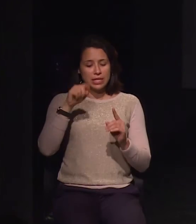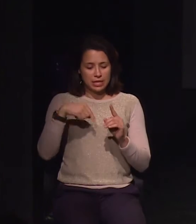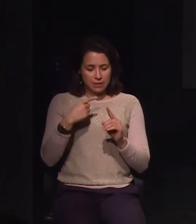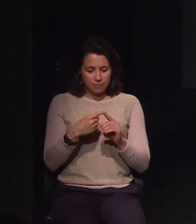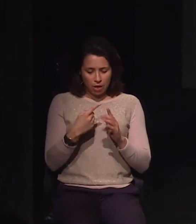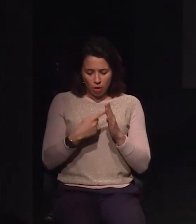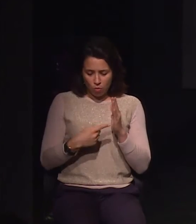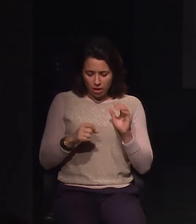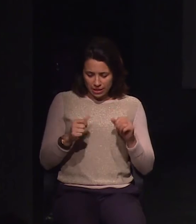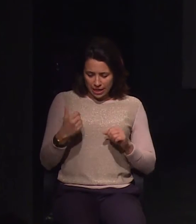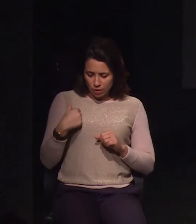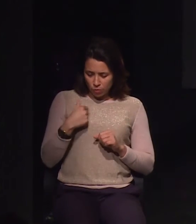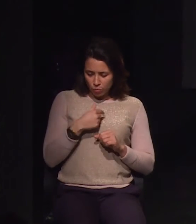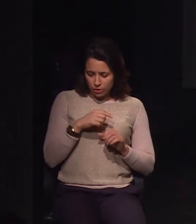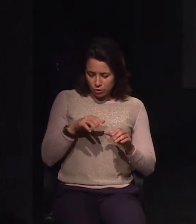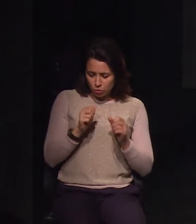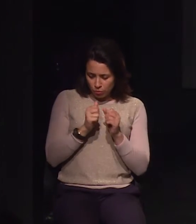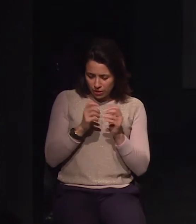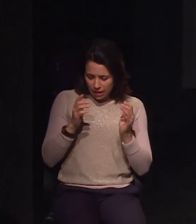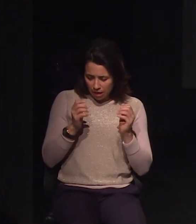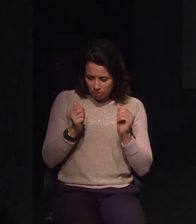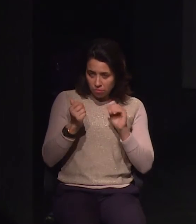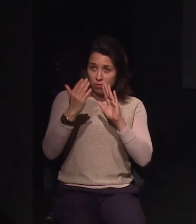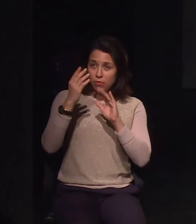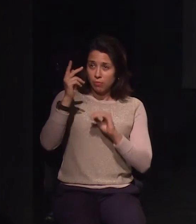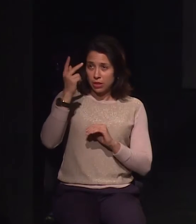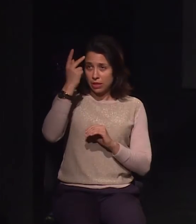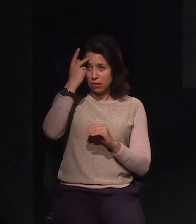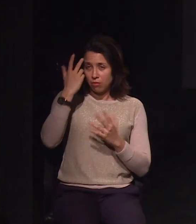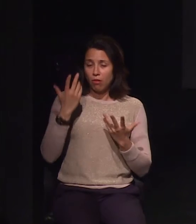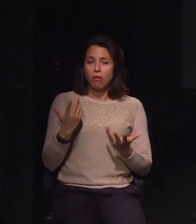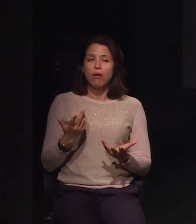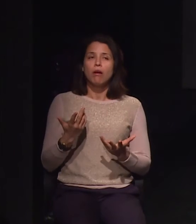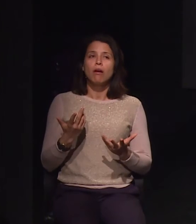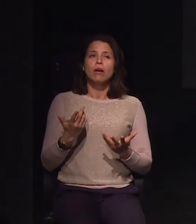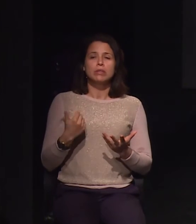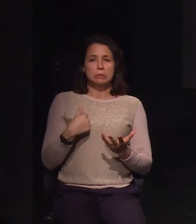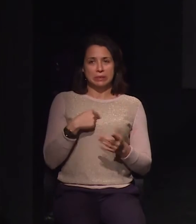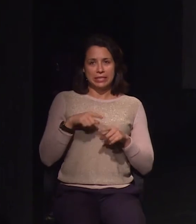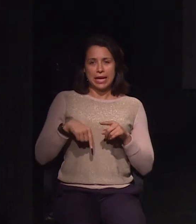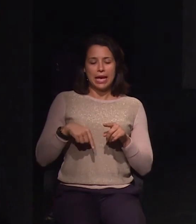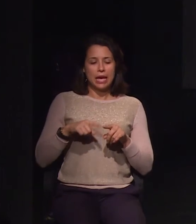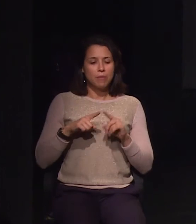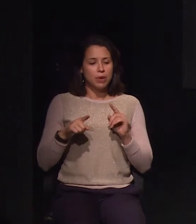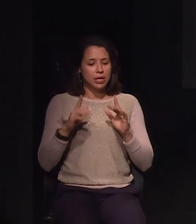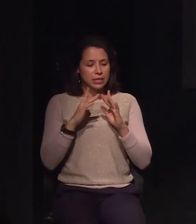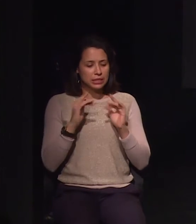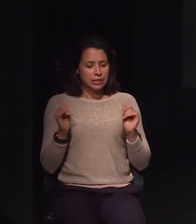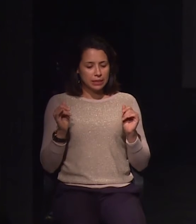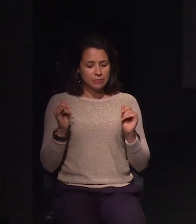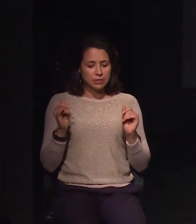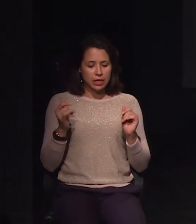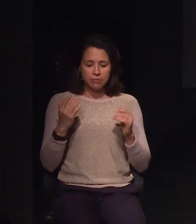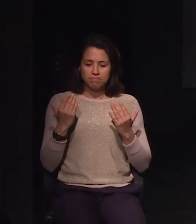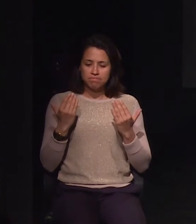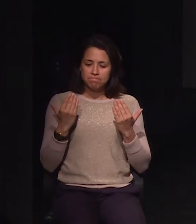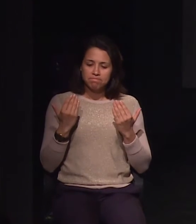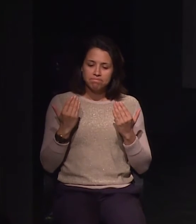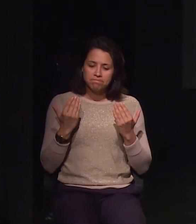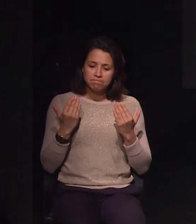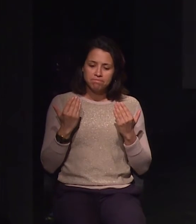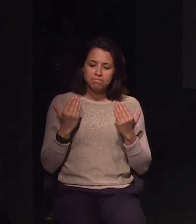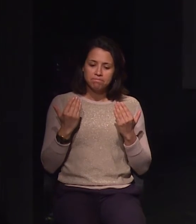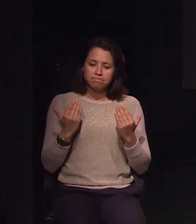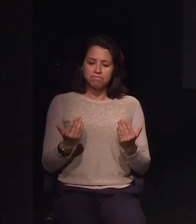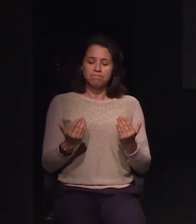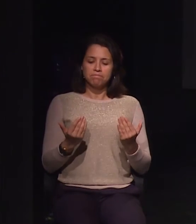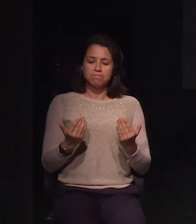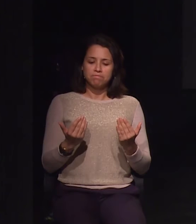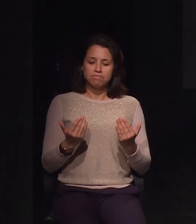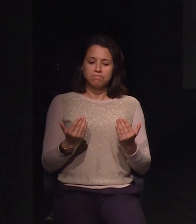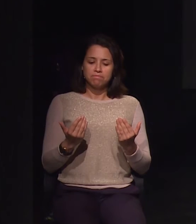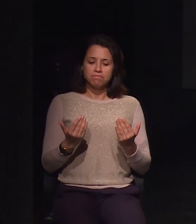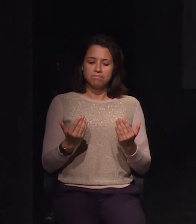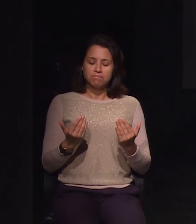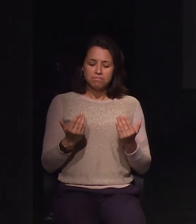we can’t, but at the same time taking a stand and putting the truth out there through